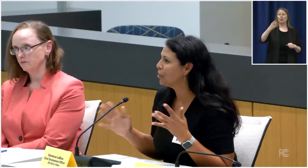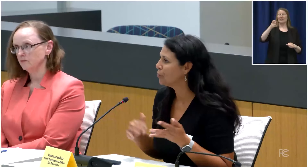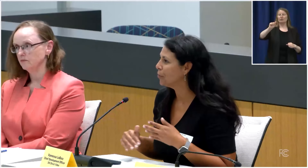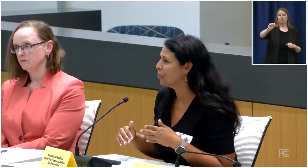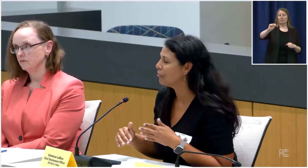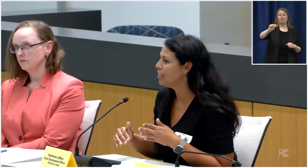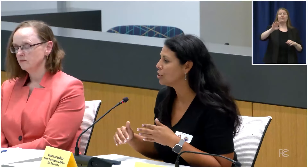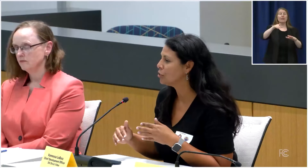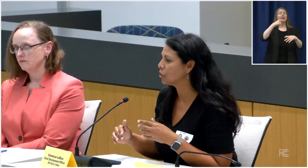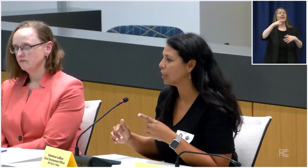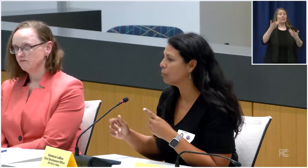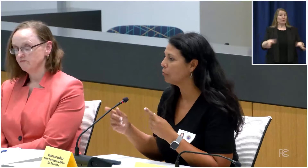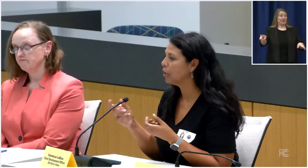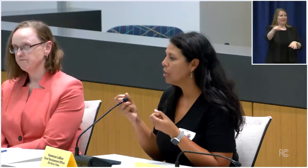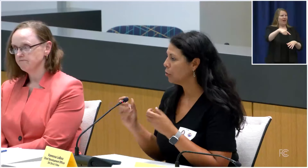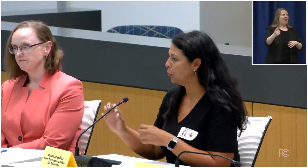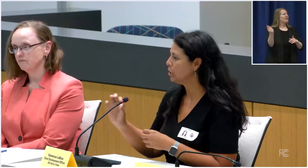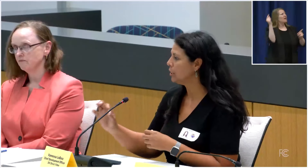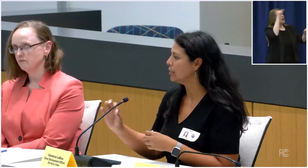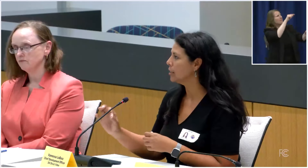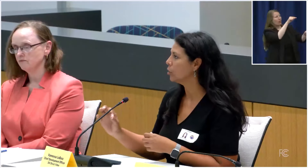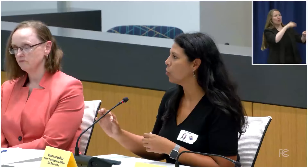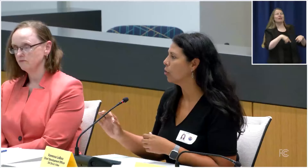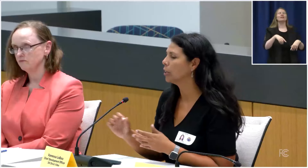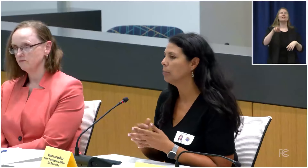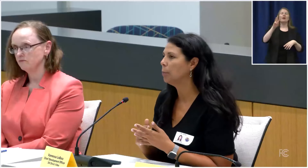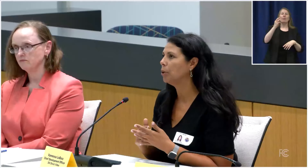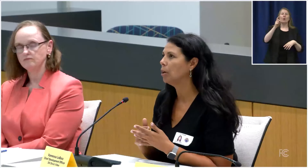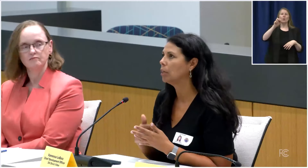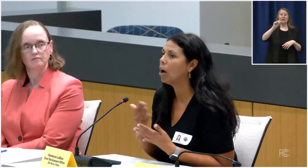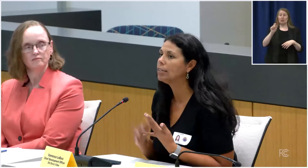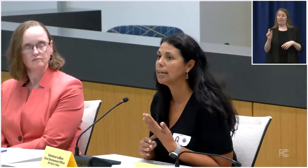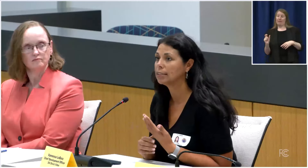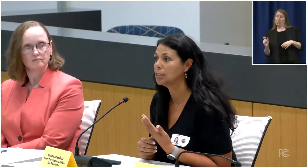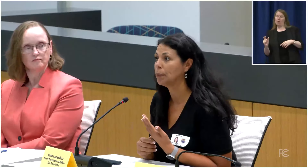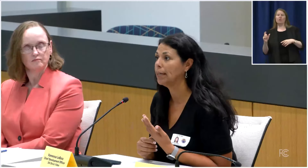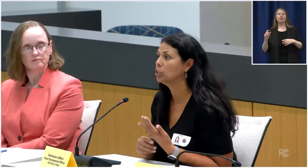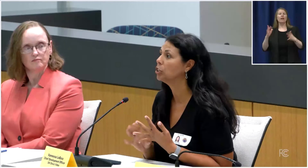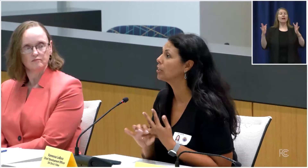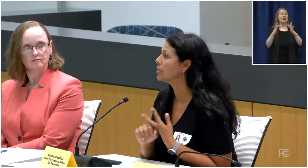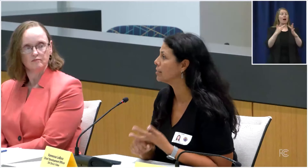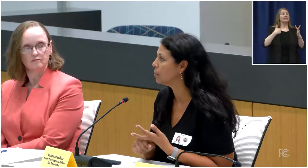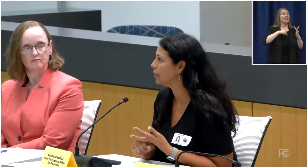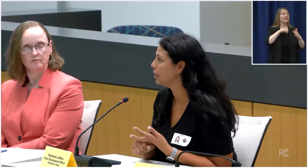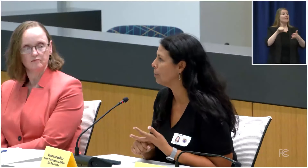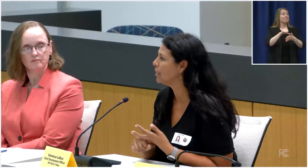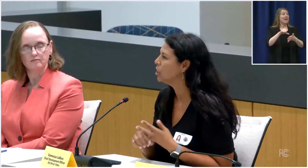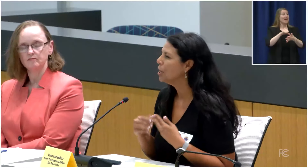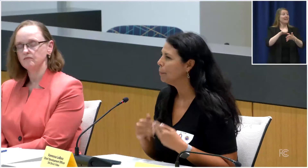THEIR LANGUAGE. SO THEREFORE, WE WORK VERY HARD ON THE SIGNING WIDGET. IF YOU'LL LOOK WHEN YOU'RE FINISHED YOU CAN CERTAINLY